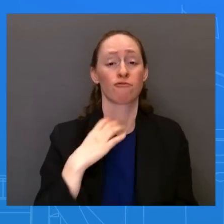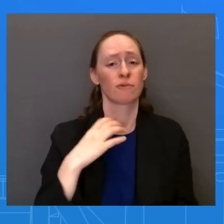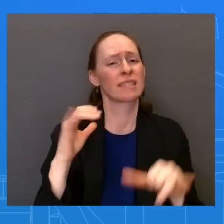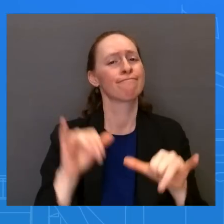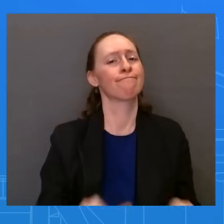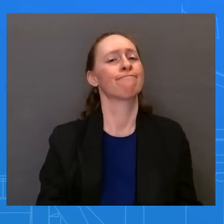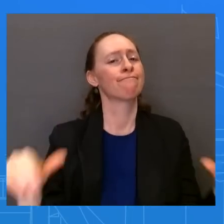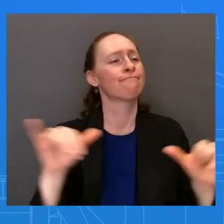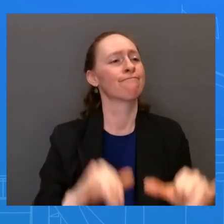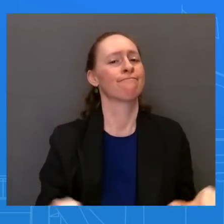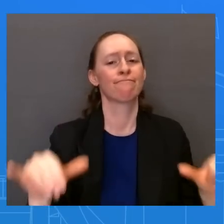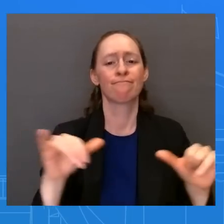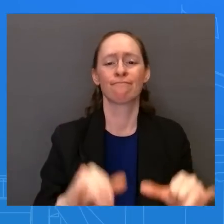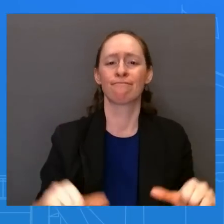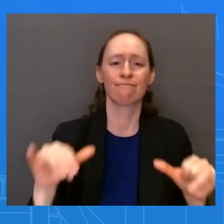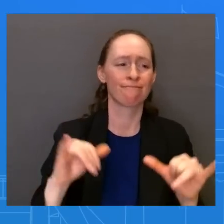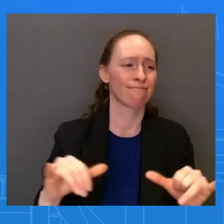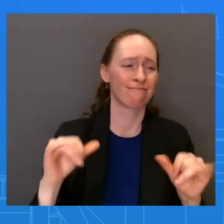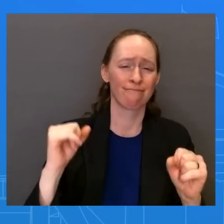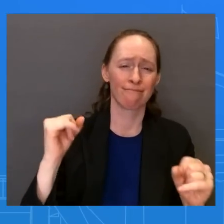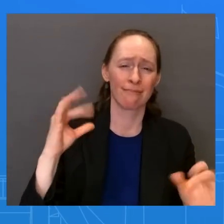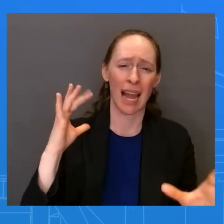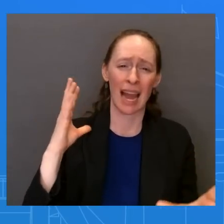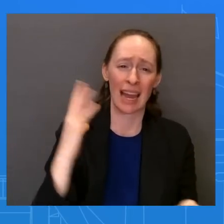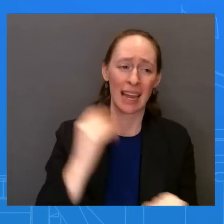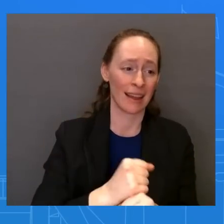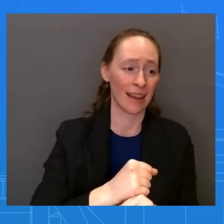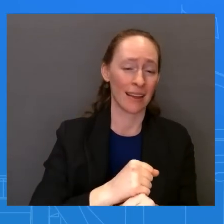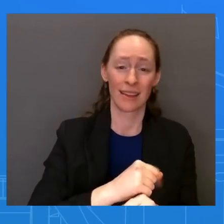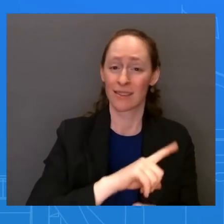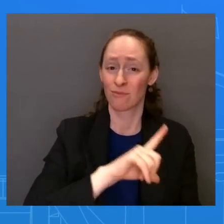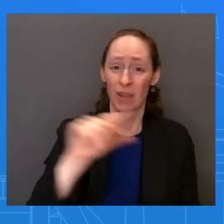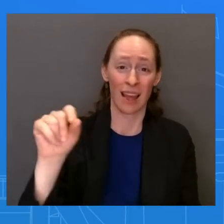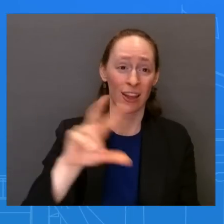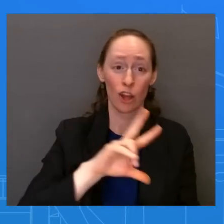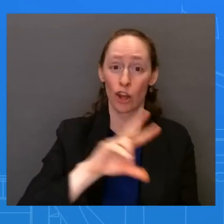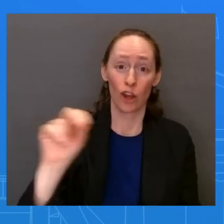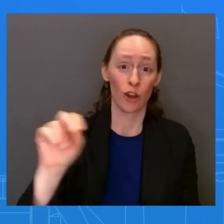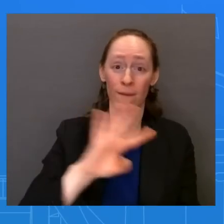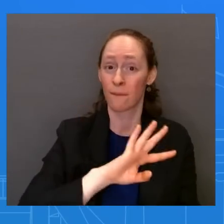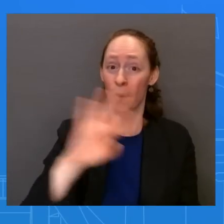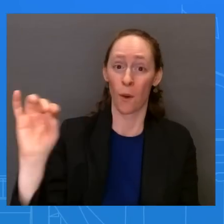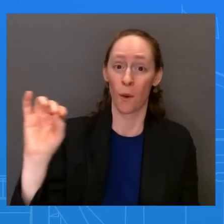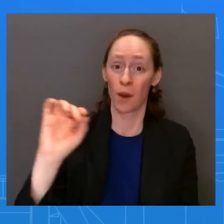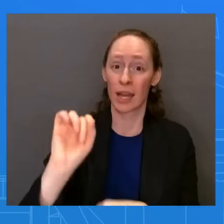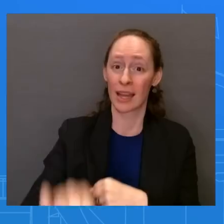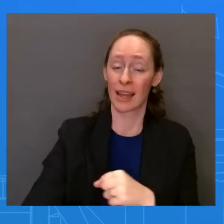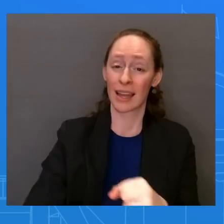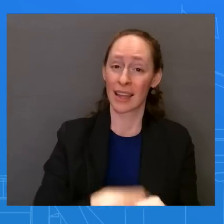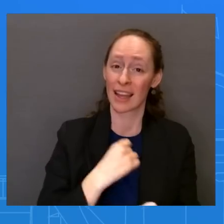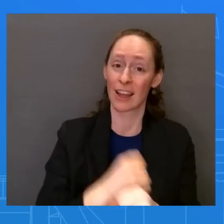their constitutional responsibility to act. And so -- but more broadly speaking, at the start of this new Congress --